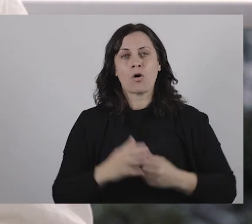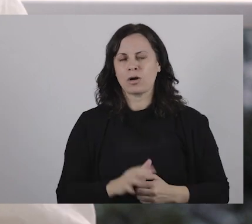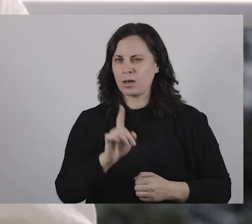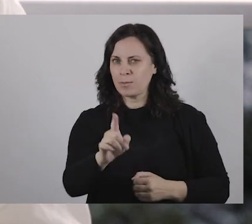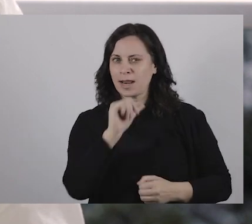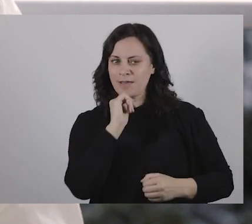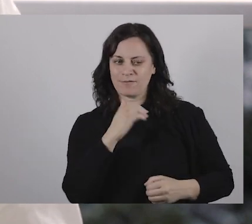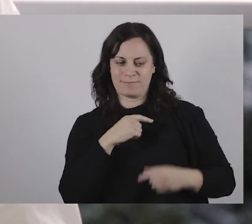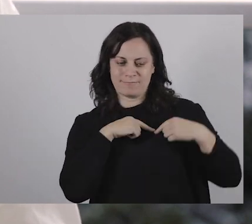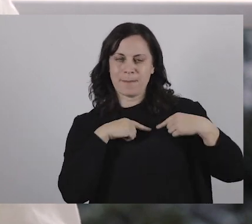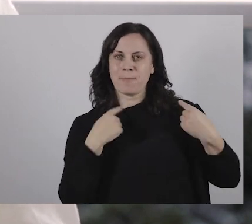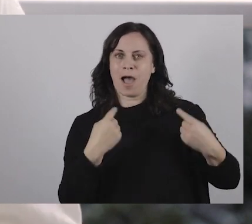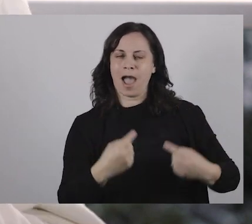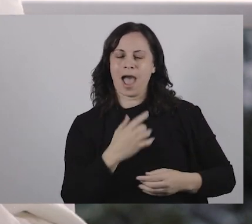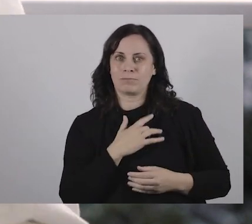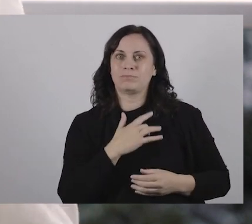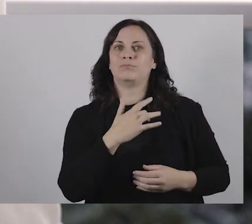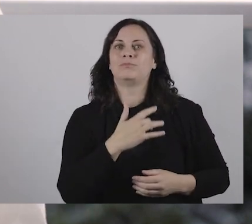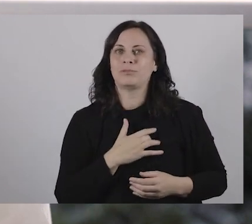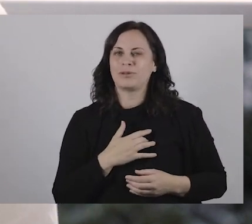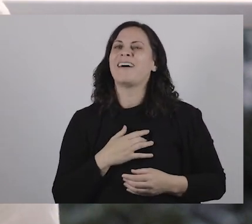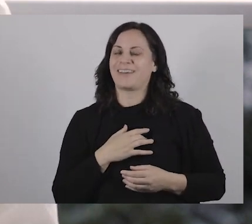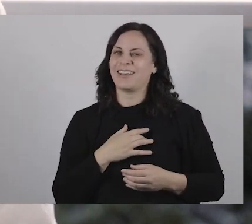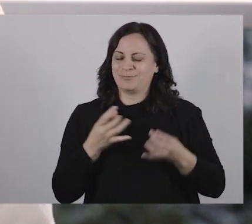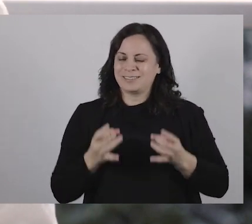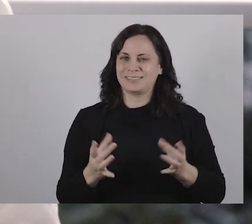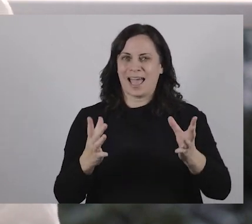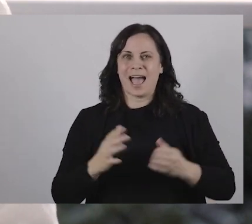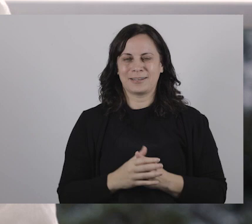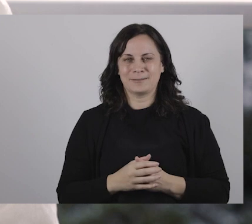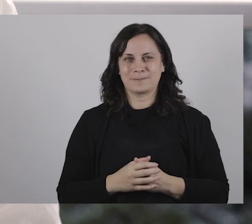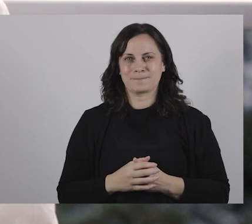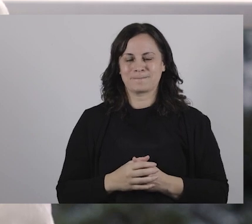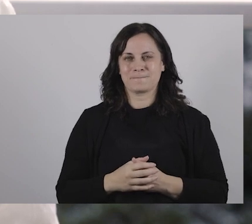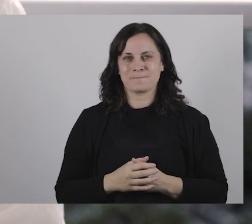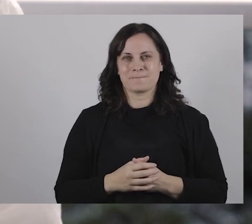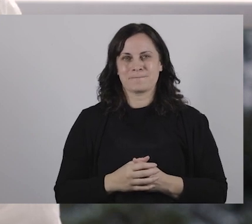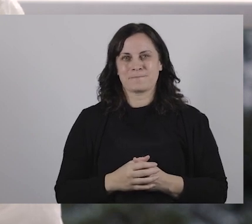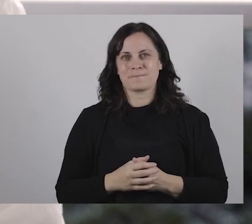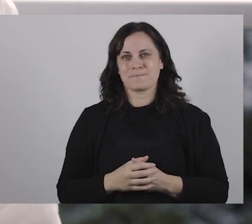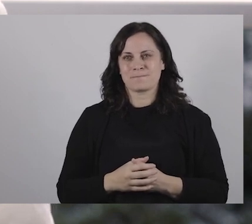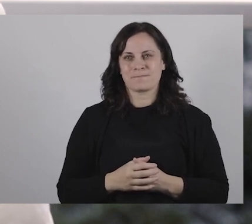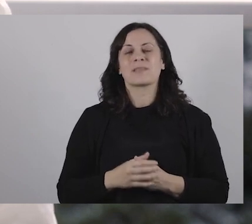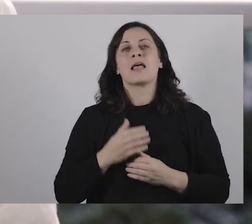But if something stimulates my heart, that's usually how it starts. Later comes the tune,